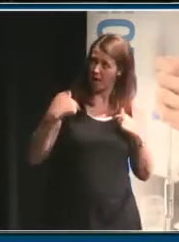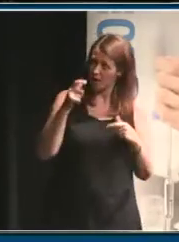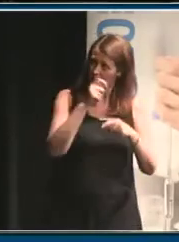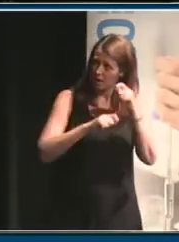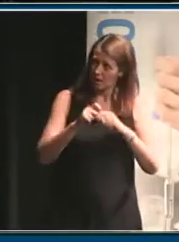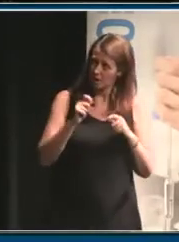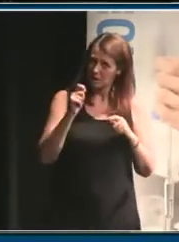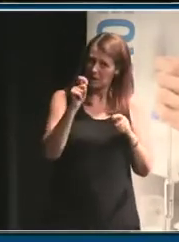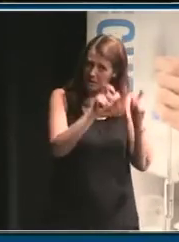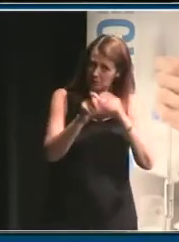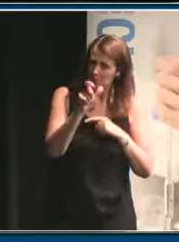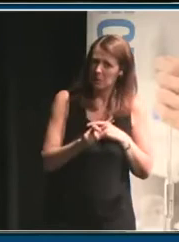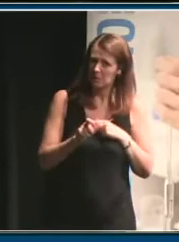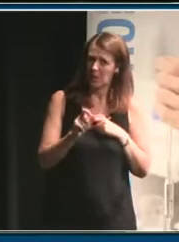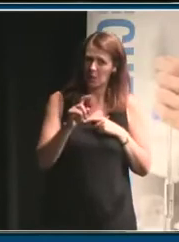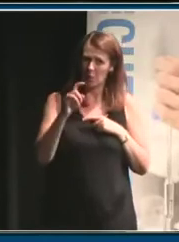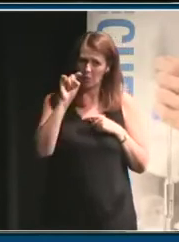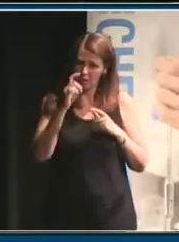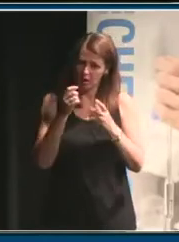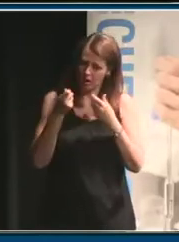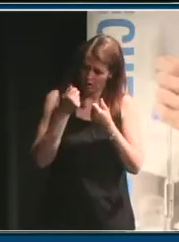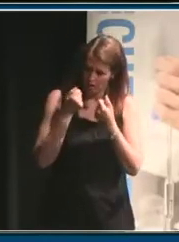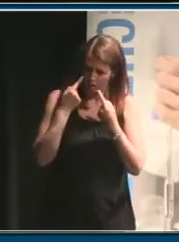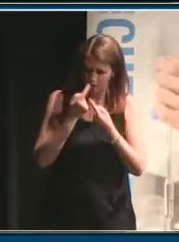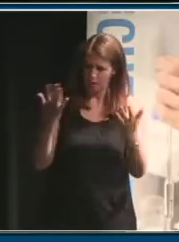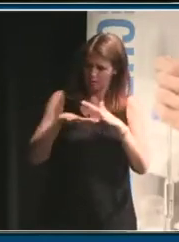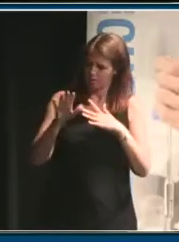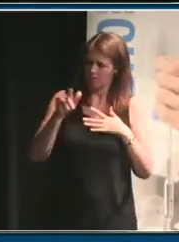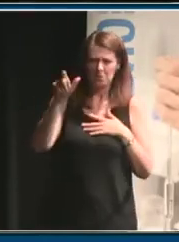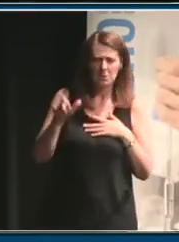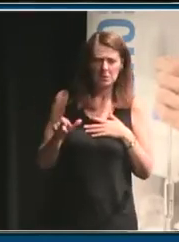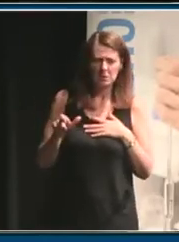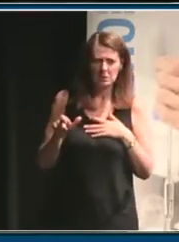myself or my future family to risk?” Think about the clairvoyancy you know what his answer was?